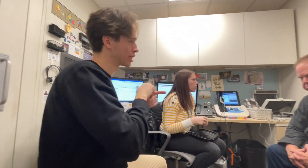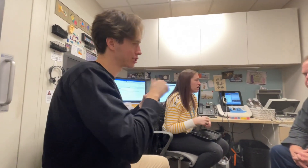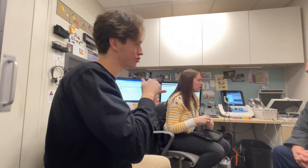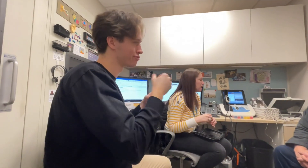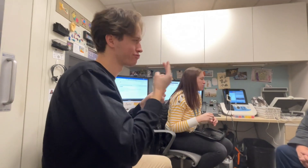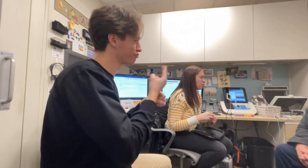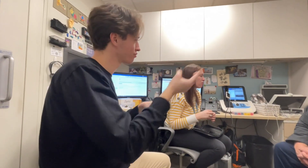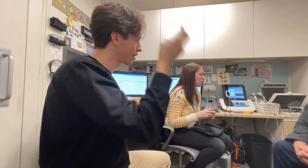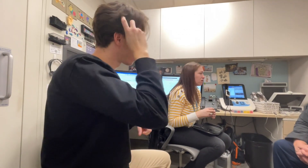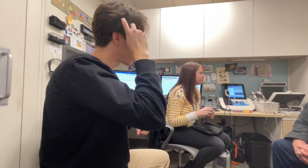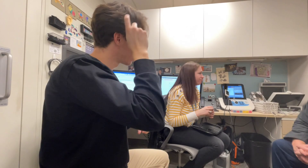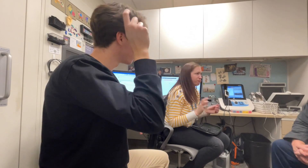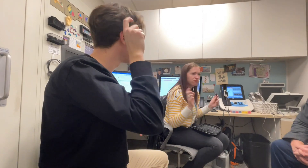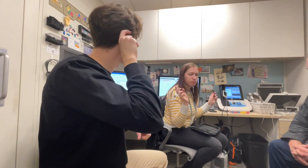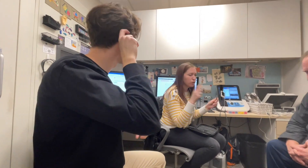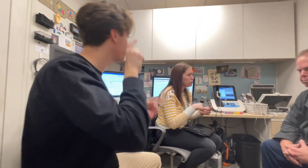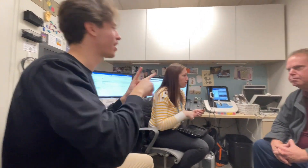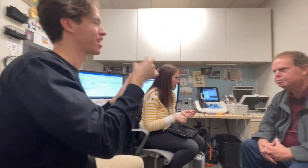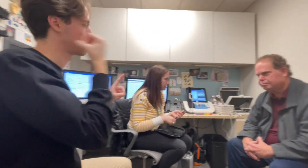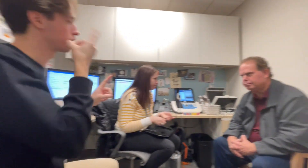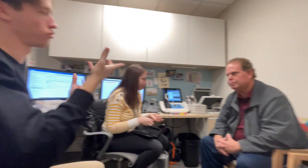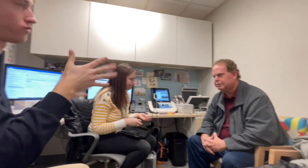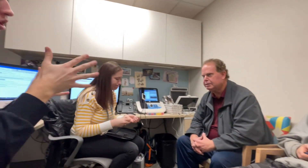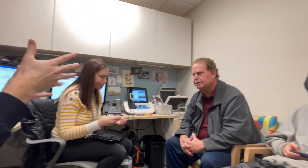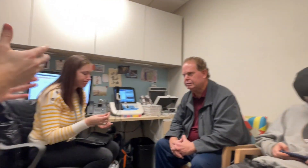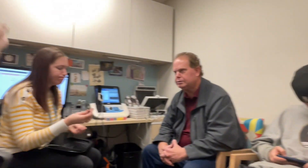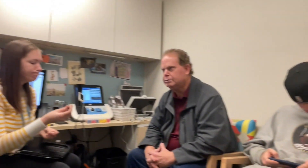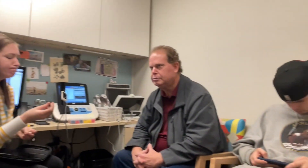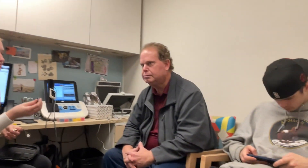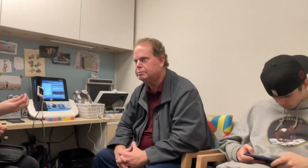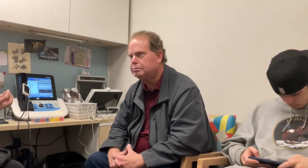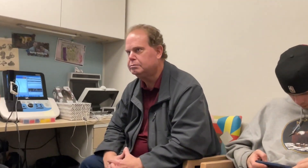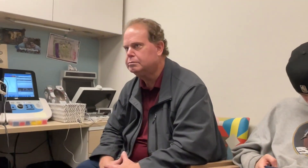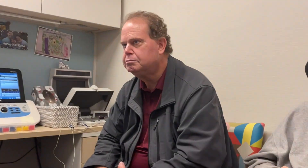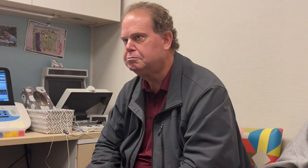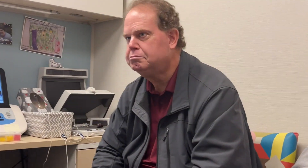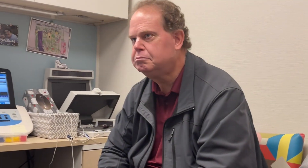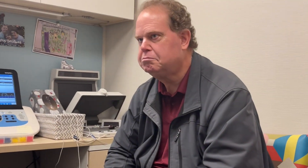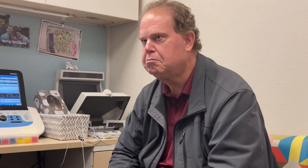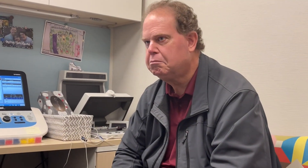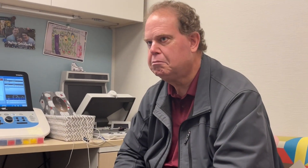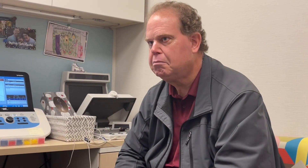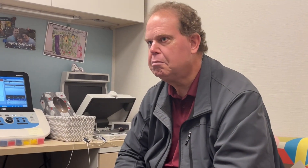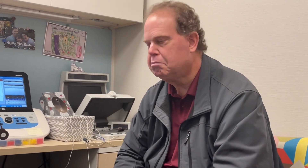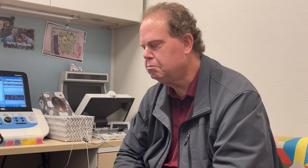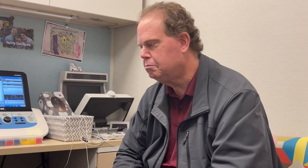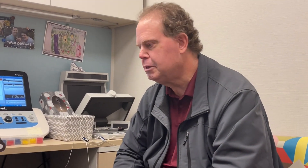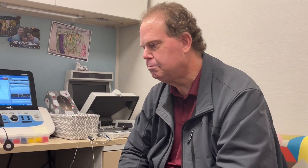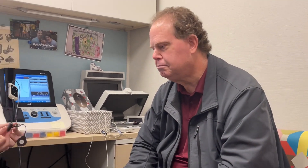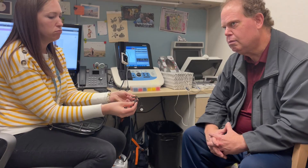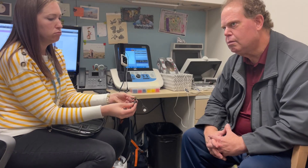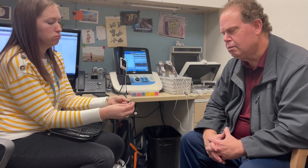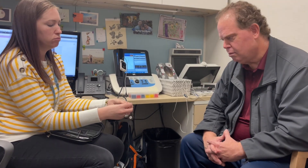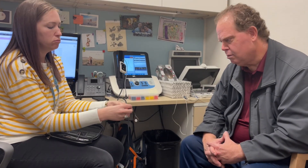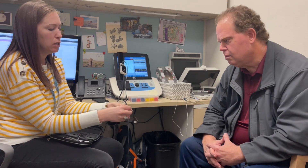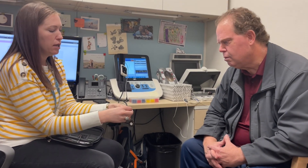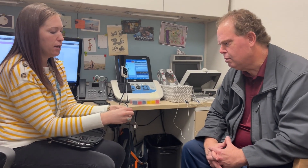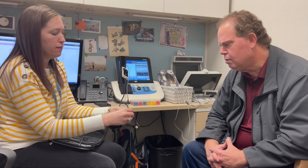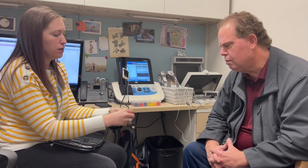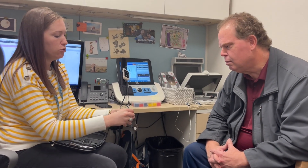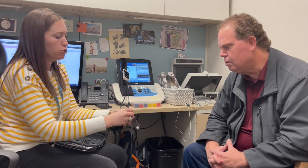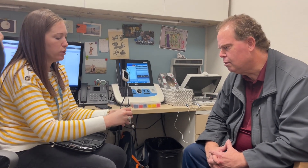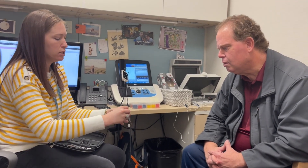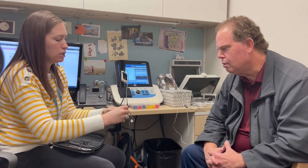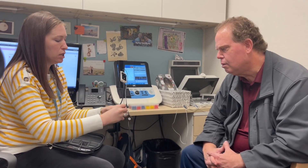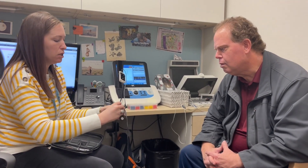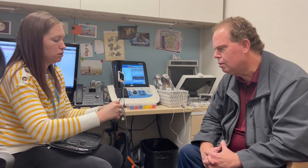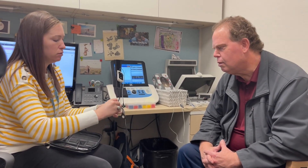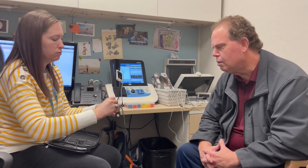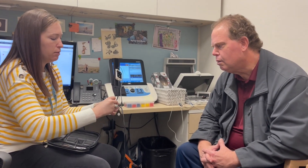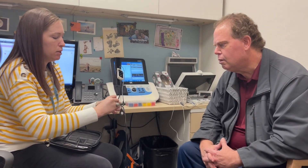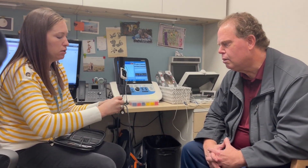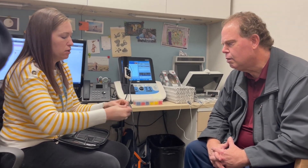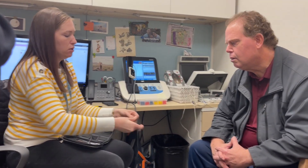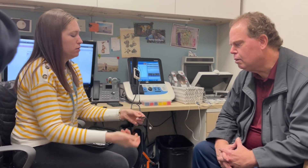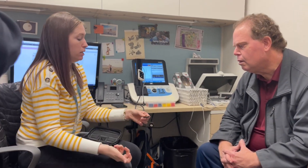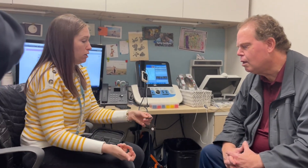hearing aids before you should be fine okay the back and then you twist it maybe get it